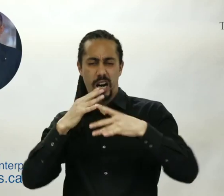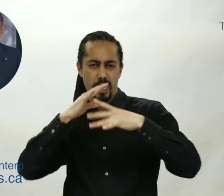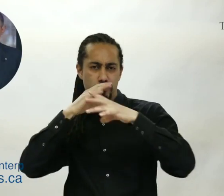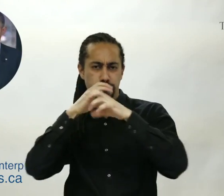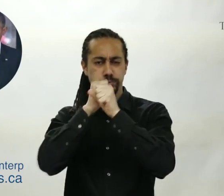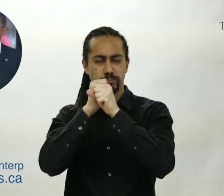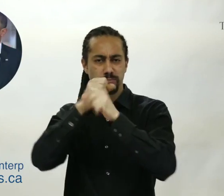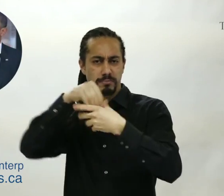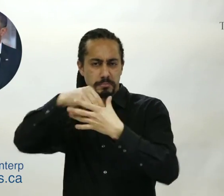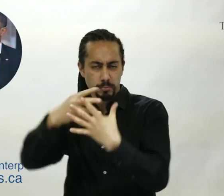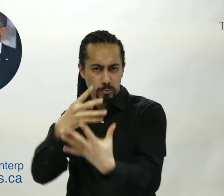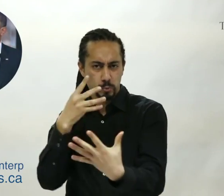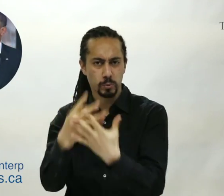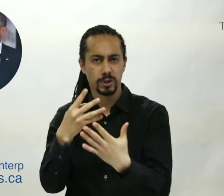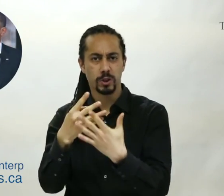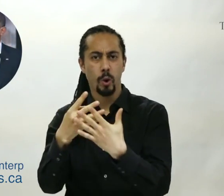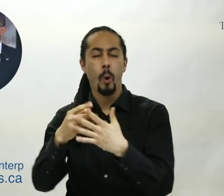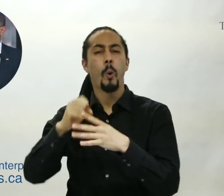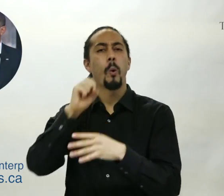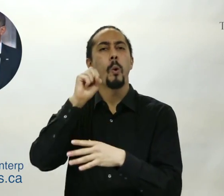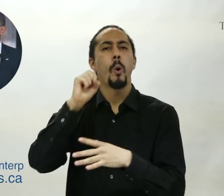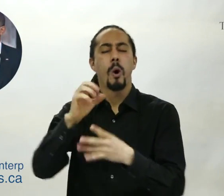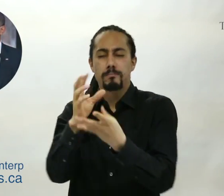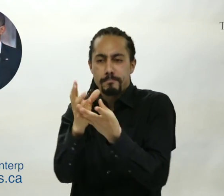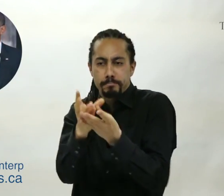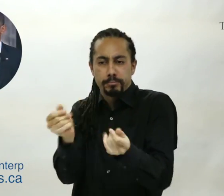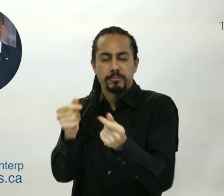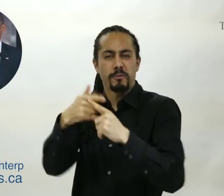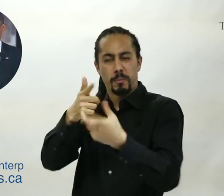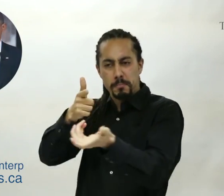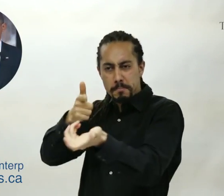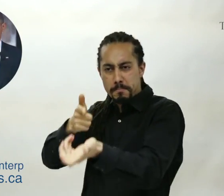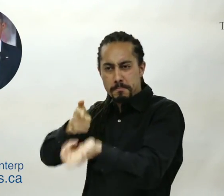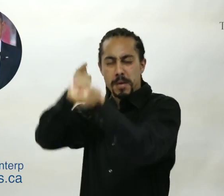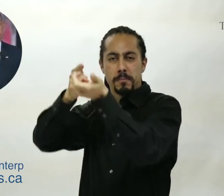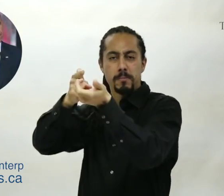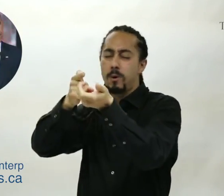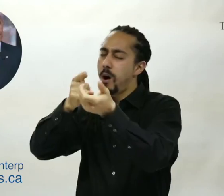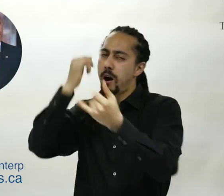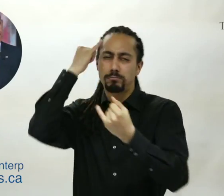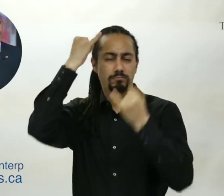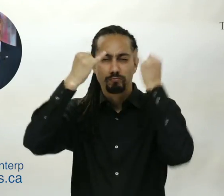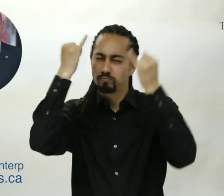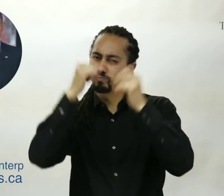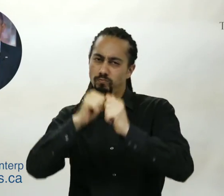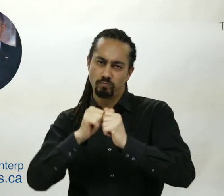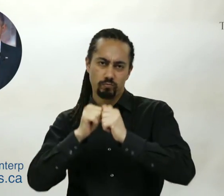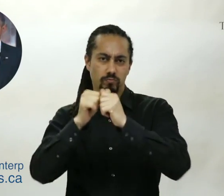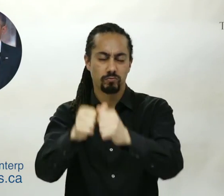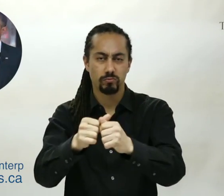, or extinguished by a snipers bullet.